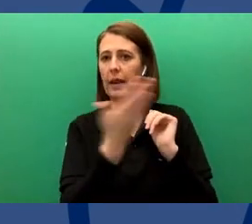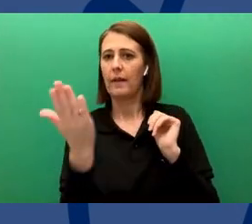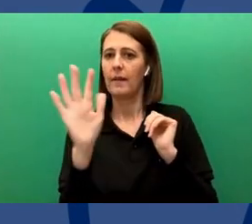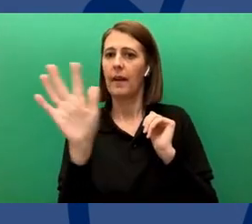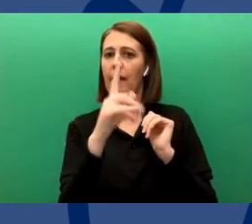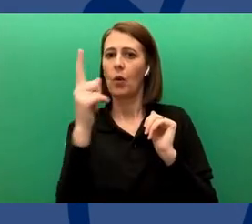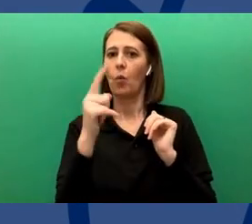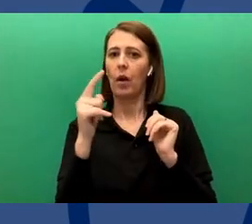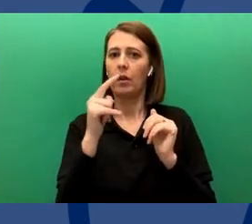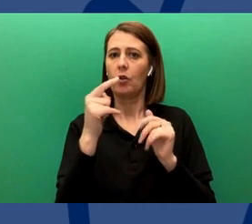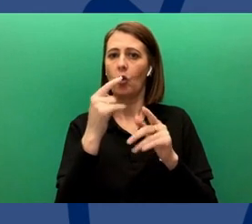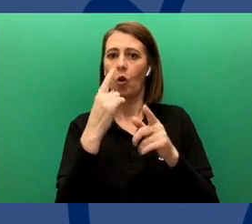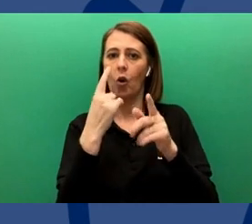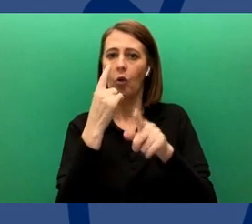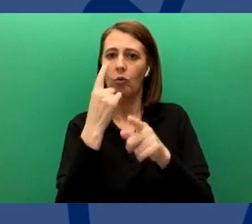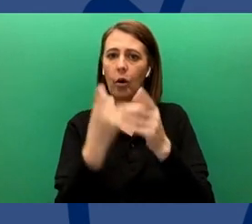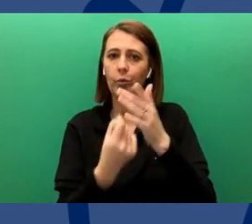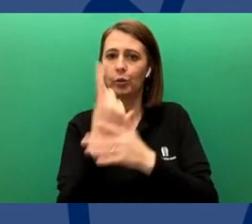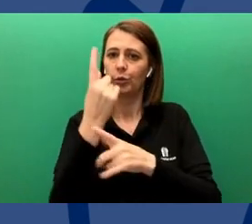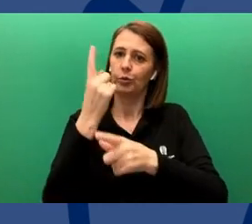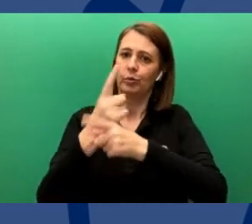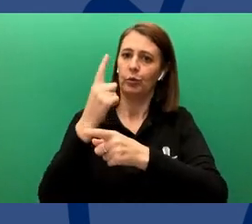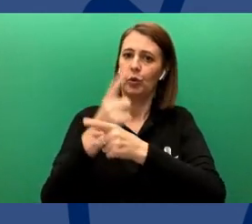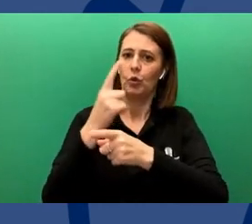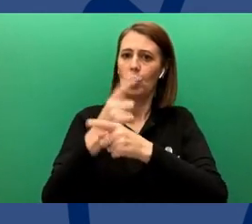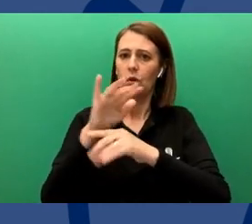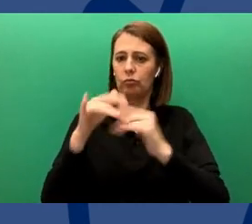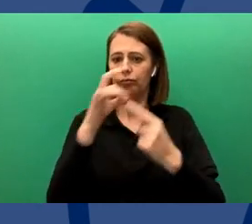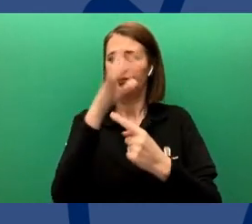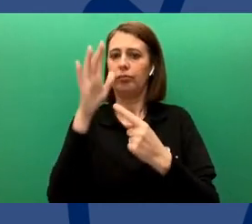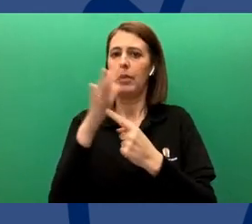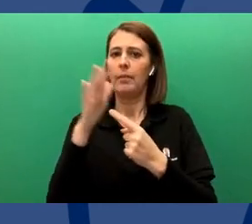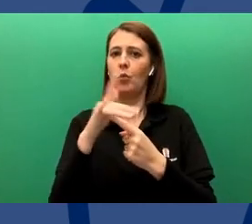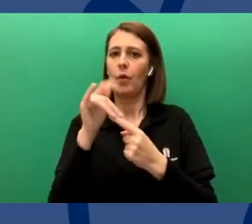key points that you think would be pertinent based on the type of questions we've been